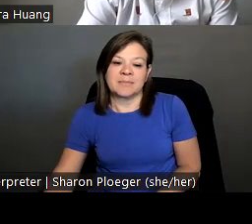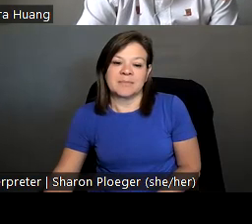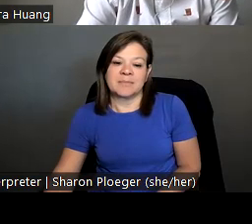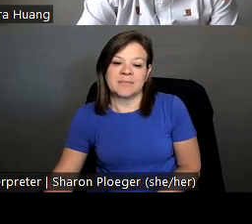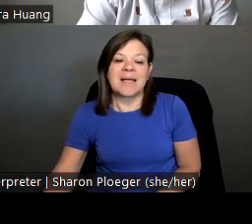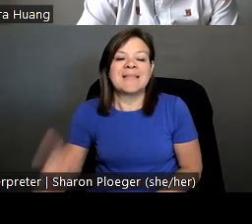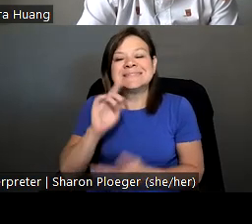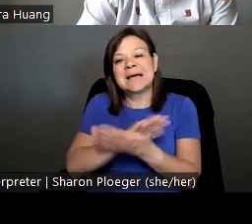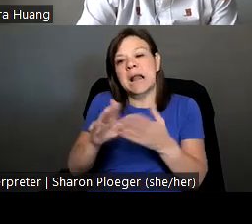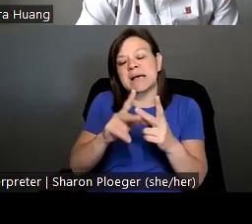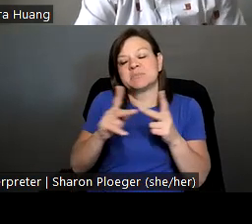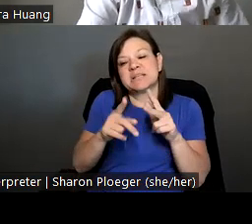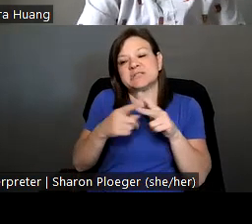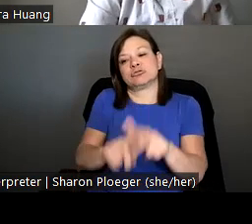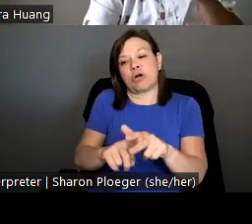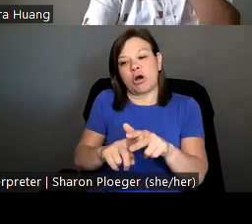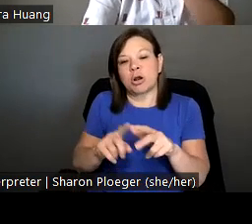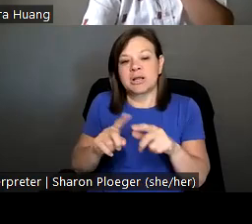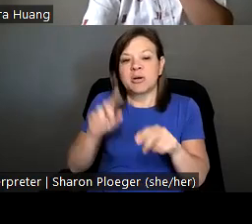Because many of the factors that go into creating